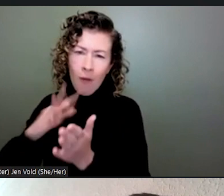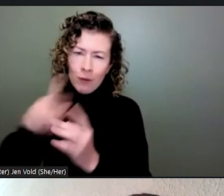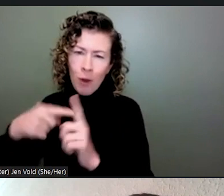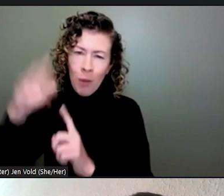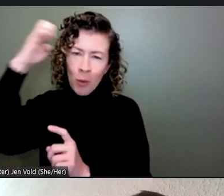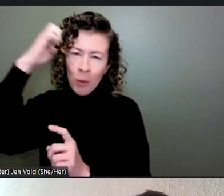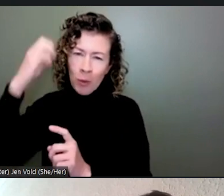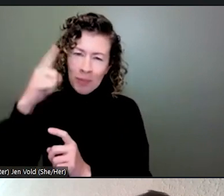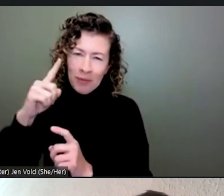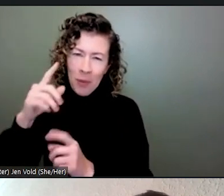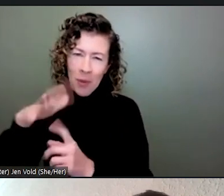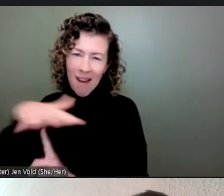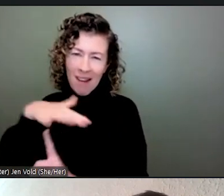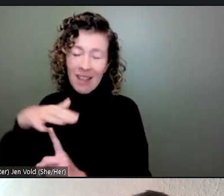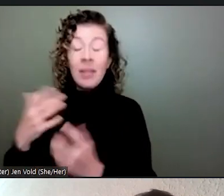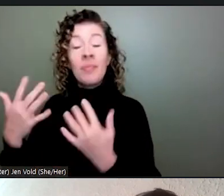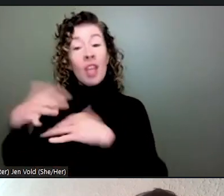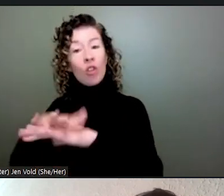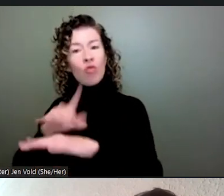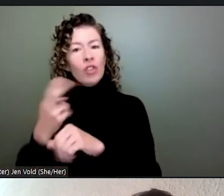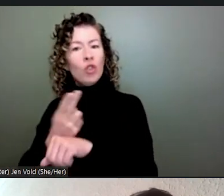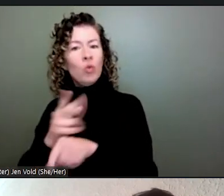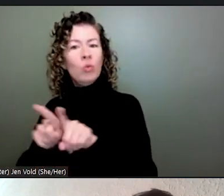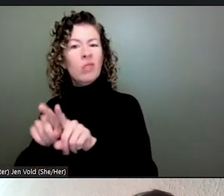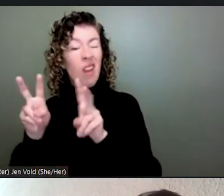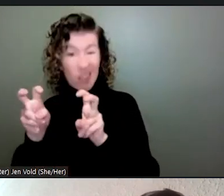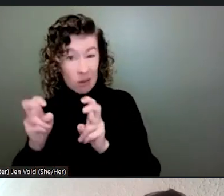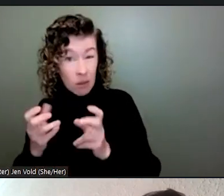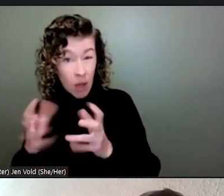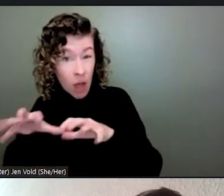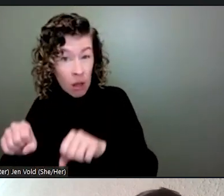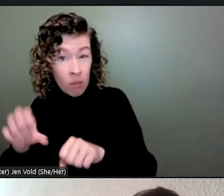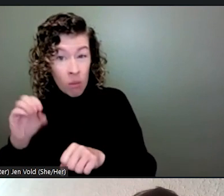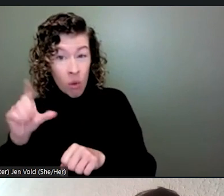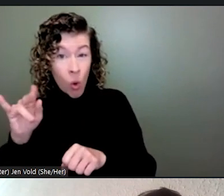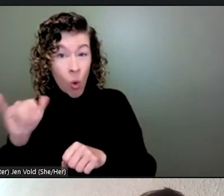that integration is kind of used as a kind of neocolonial management of trying to make people assimilate in a particular way.